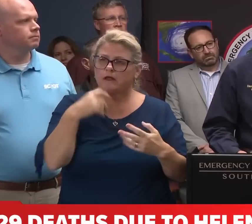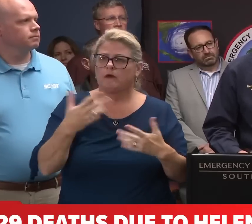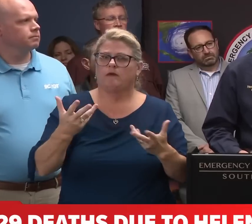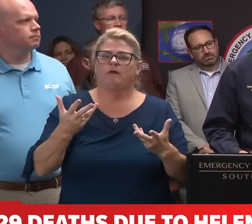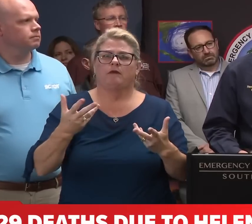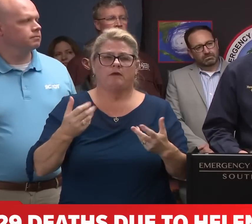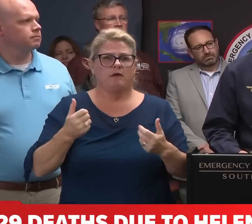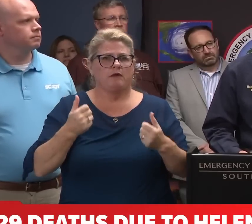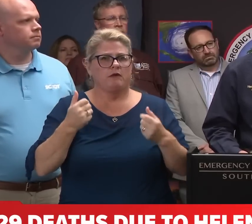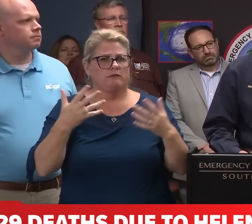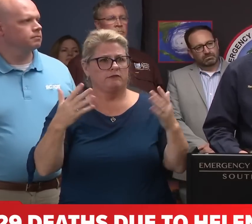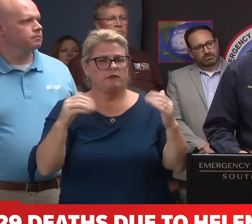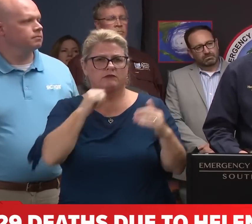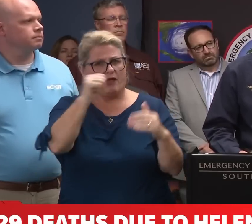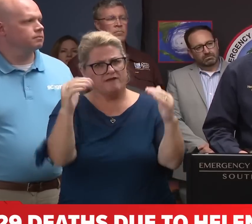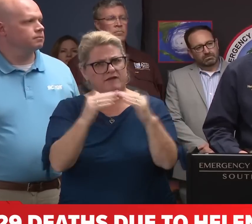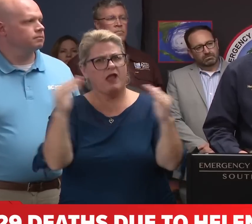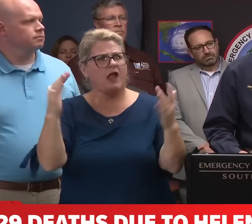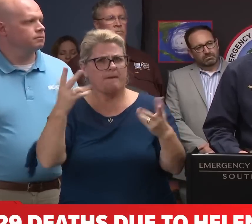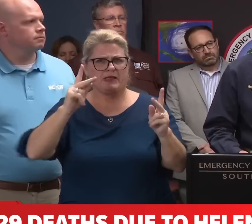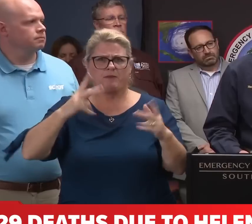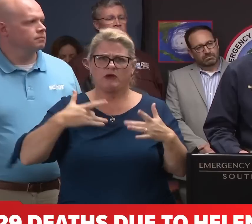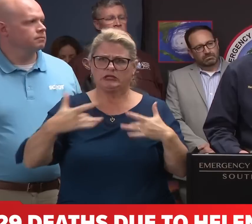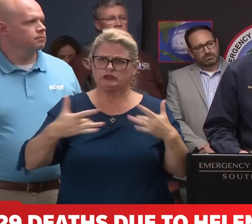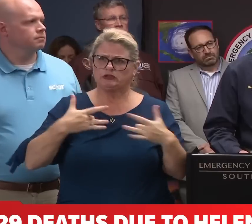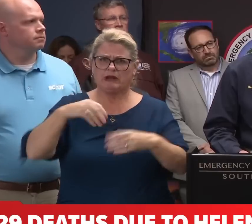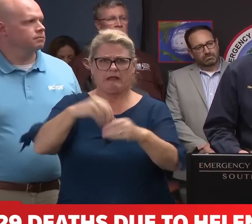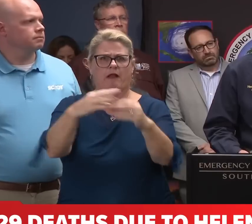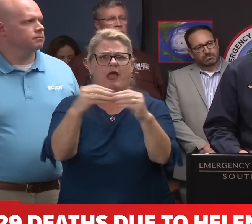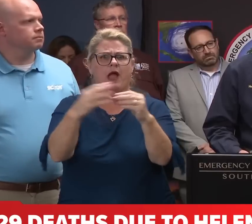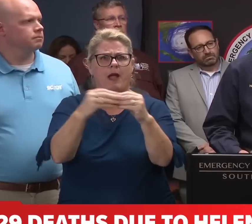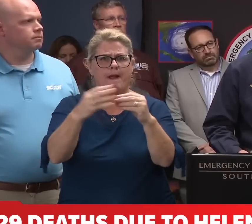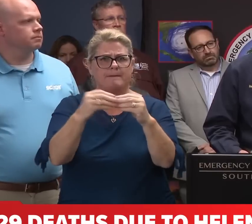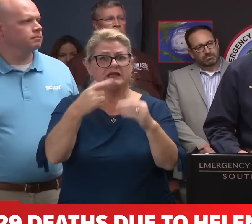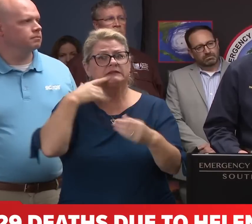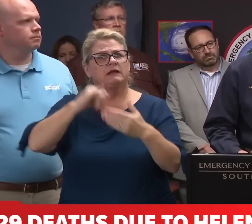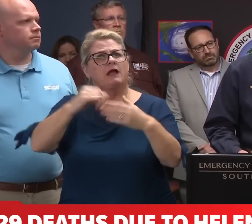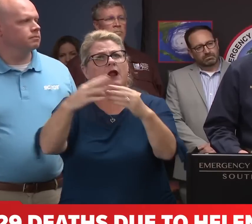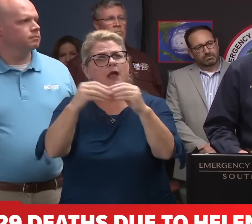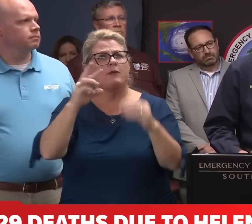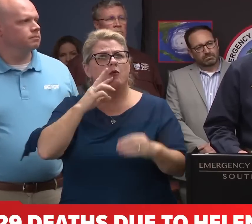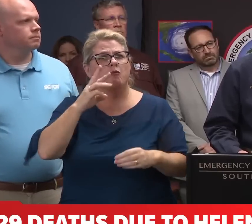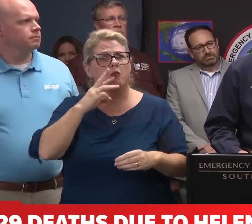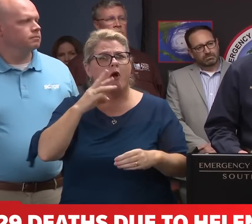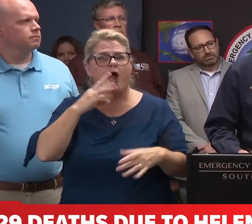fear and concern among people in Colombia. And that is that the Columbia Water System was going out